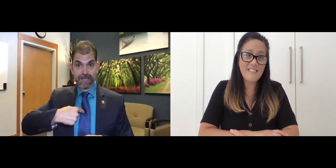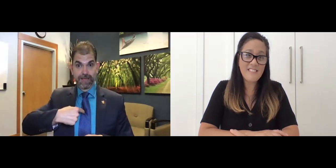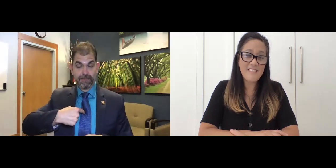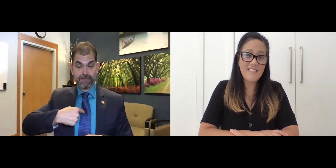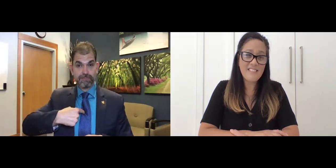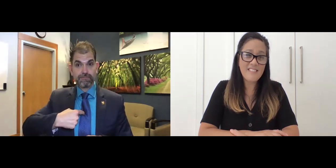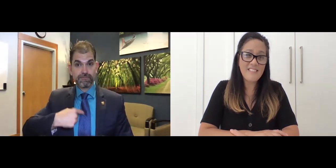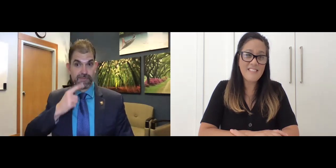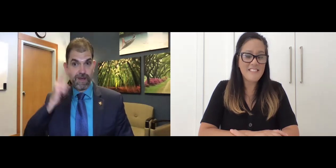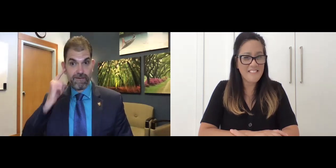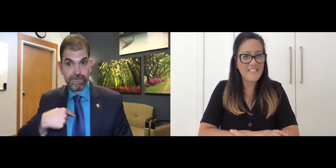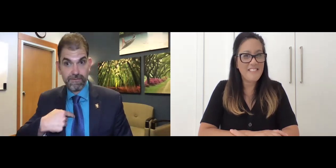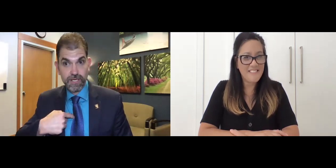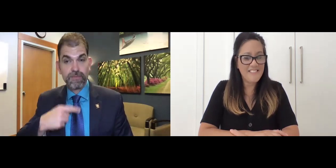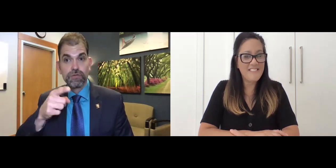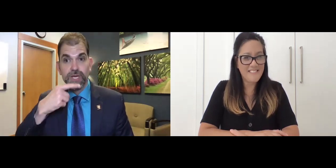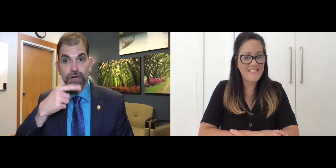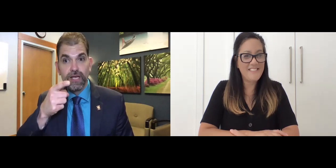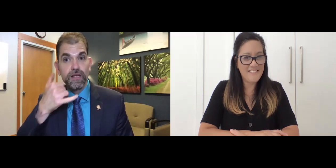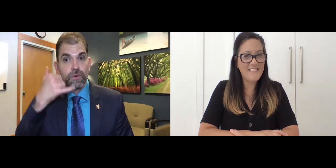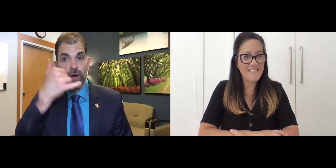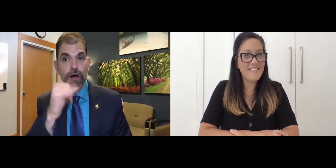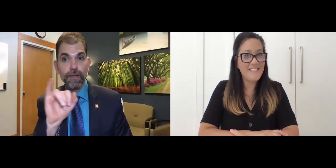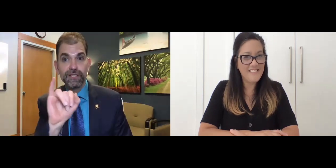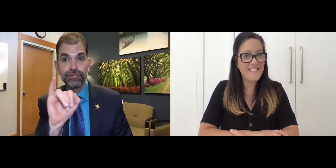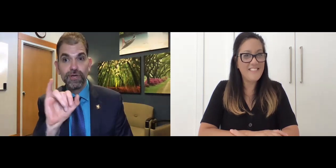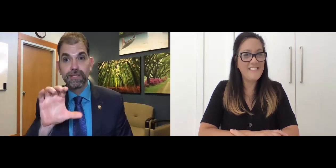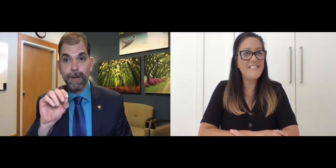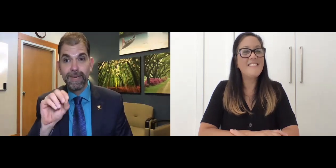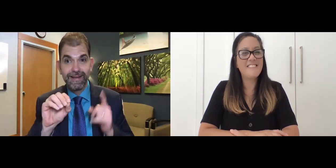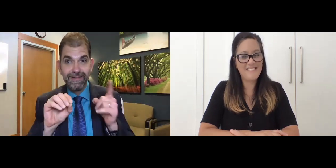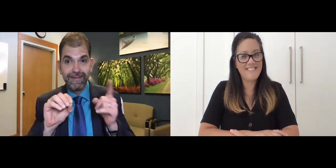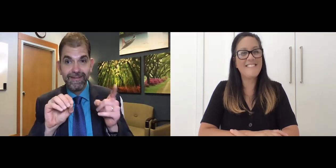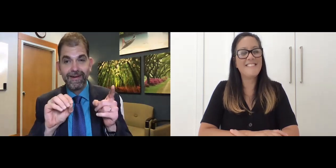to be me pretend to be a deaf person and make a phone call to an insurance